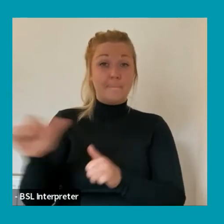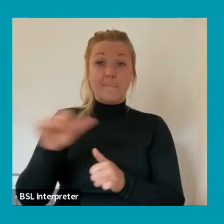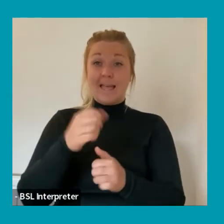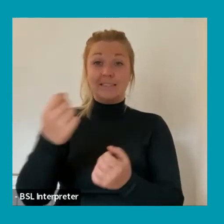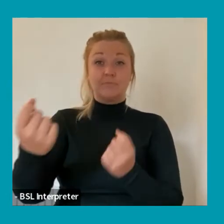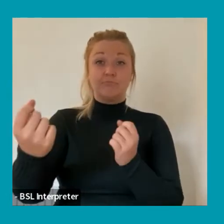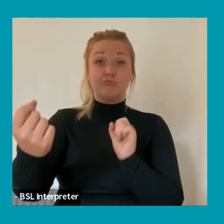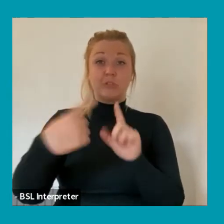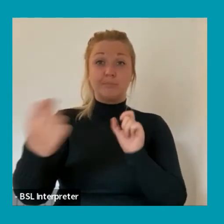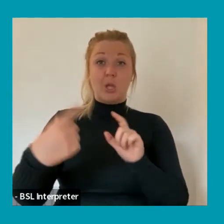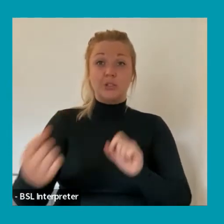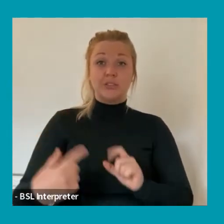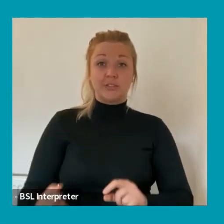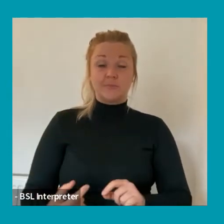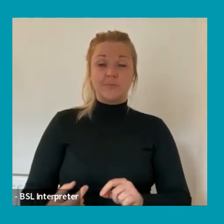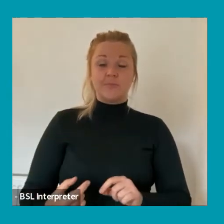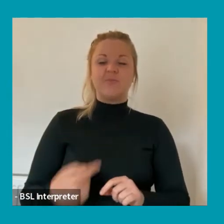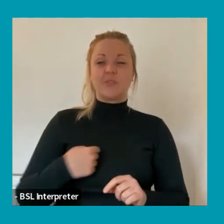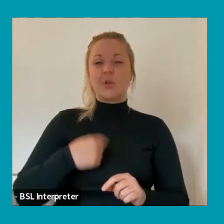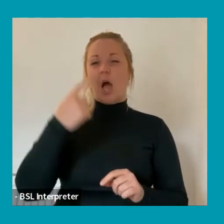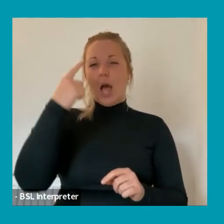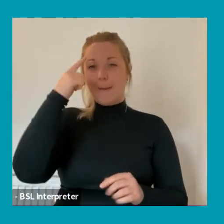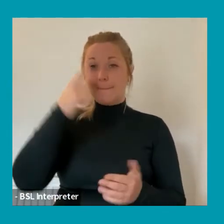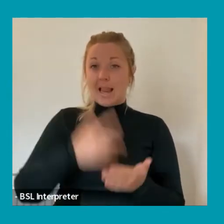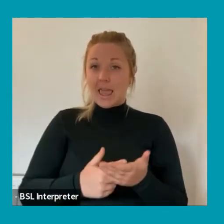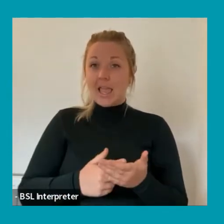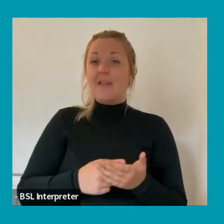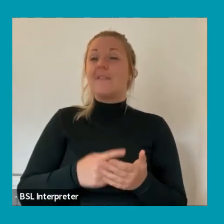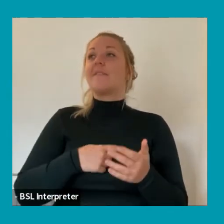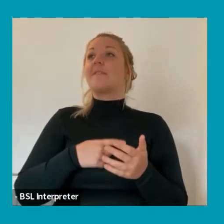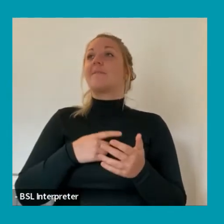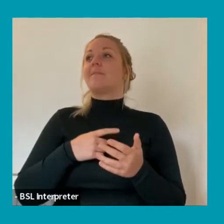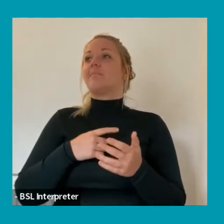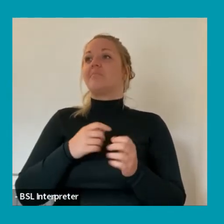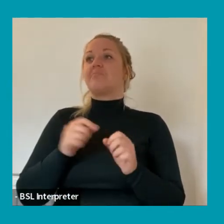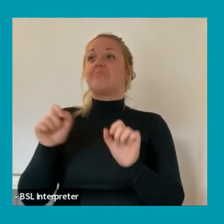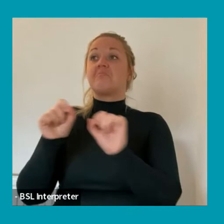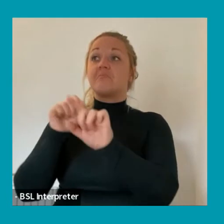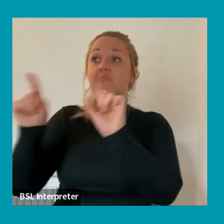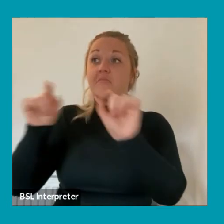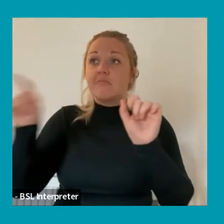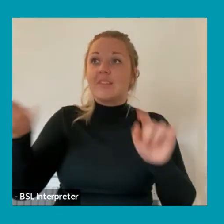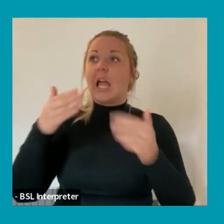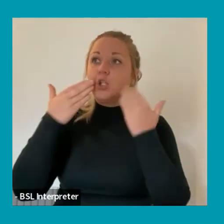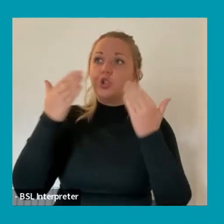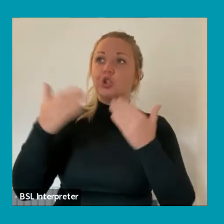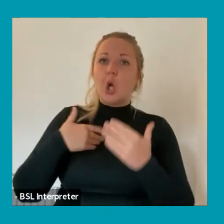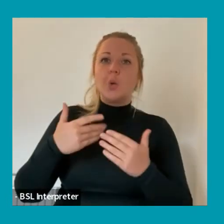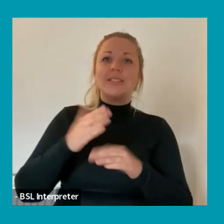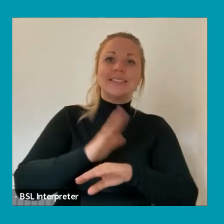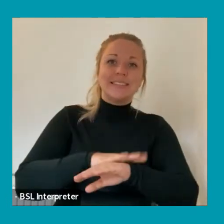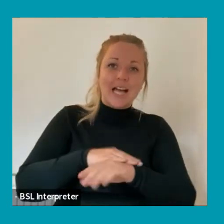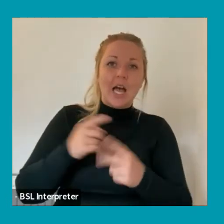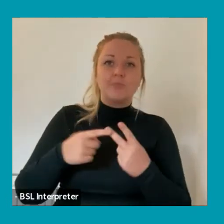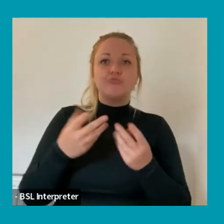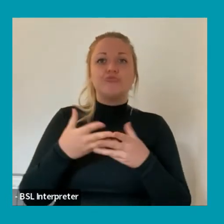because it displayed a commitment of time and resources to talk about difficult topics.